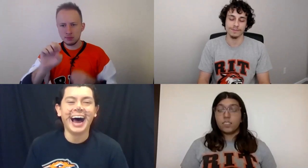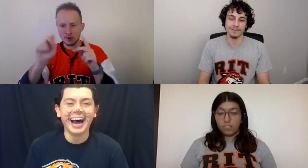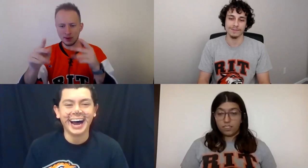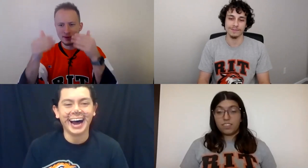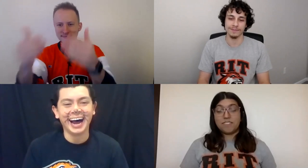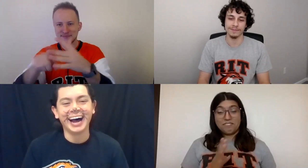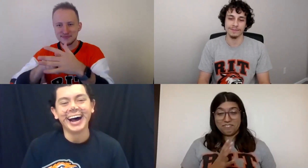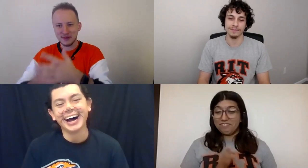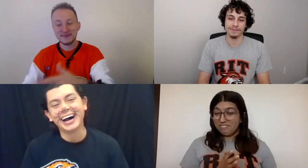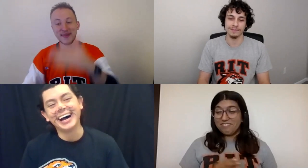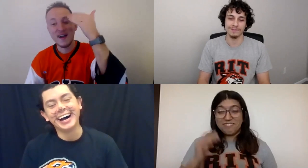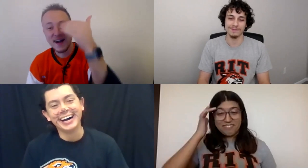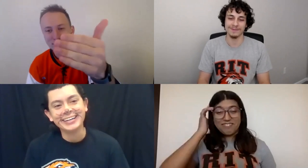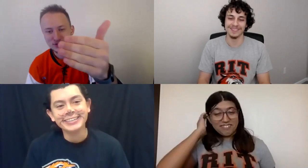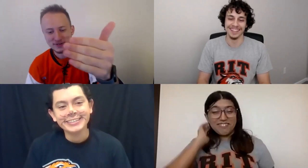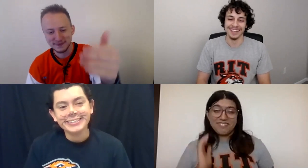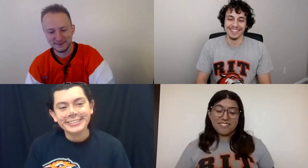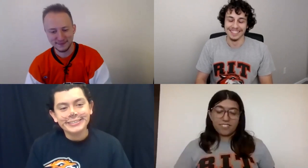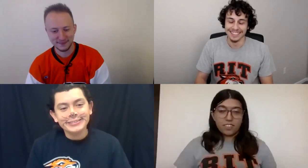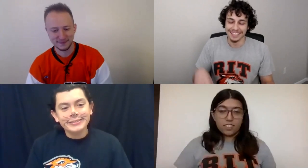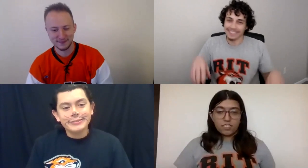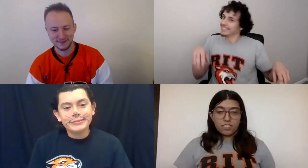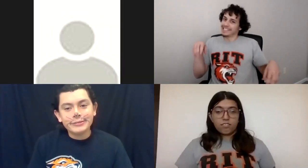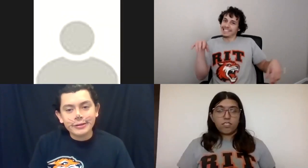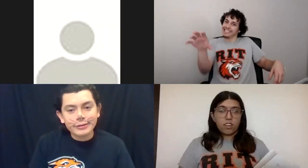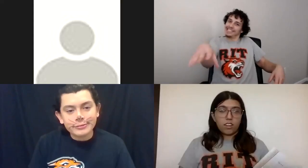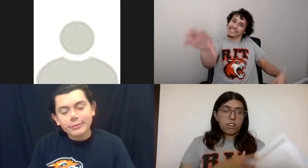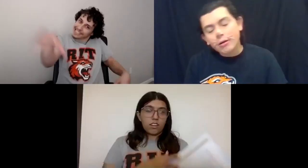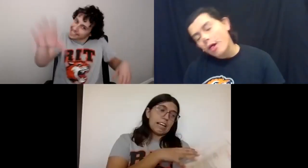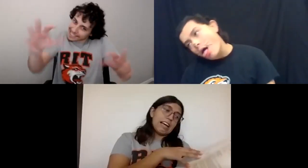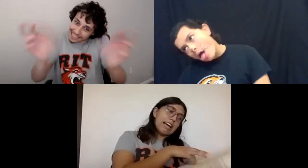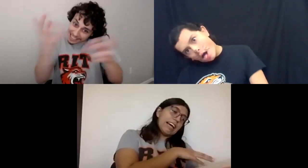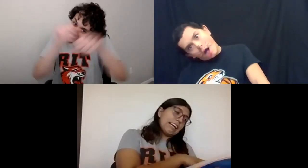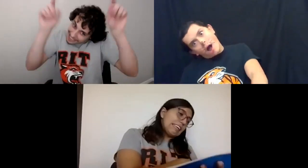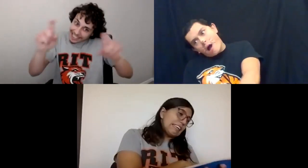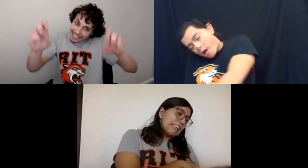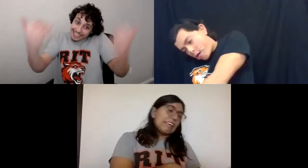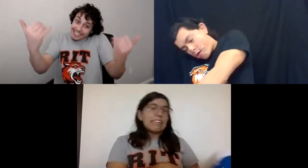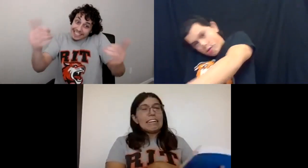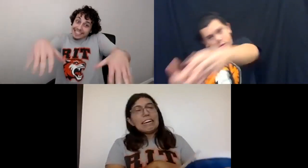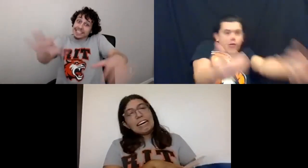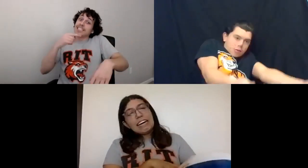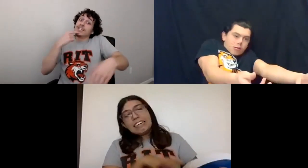Matt: Go ahead, get started! Vladimir: Are you ready for your math test, seriously,